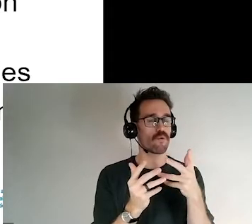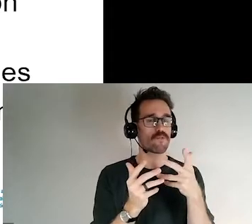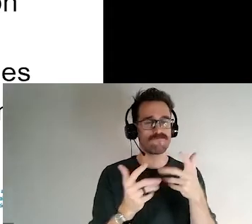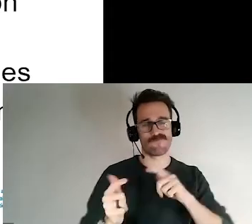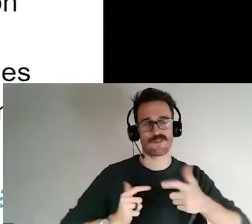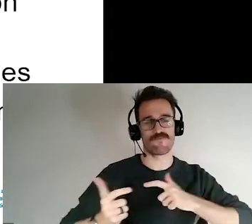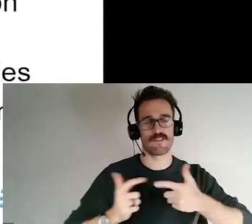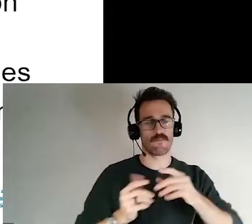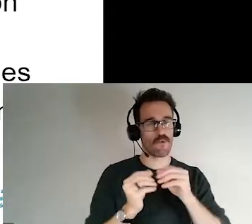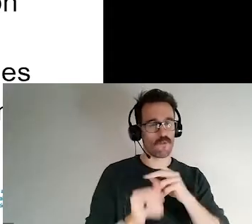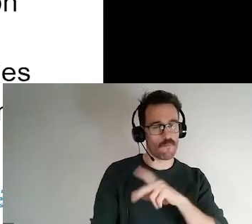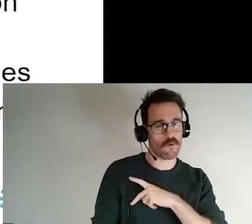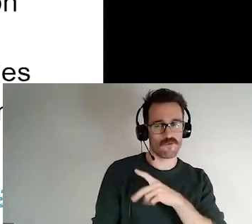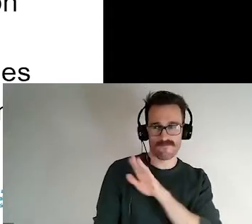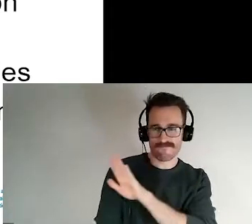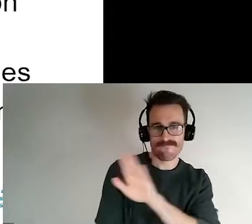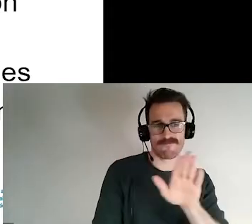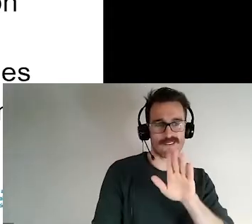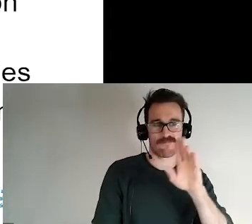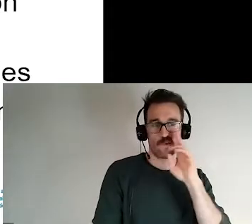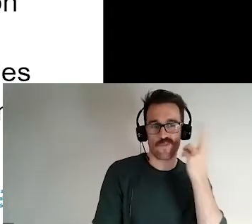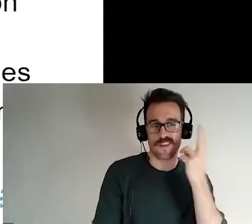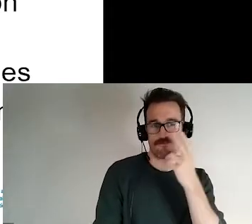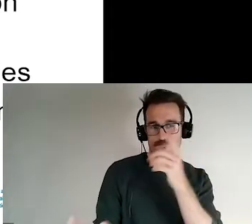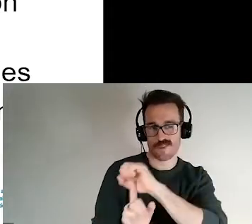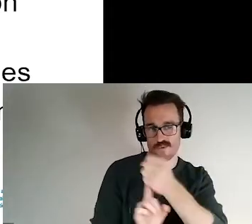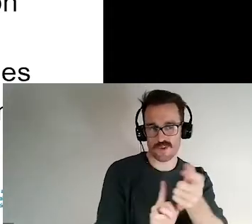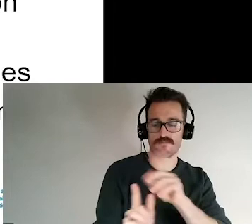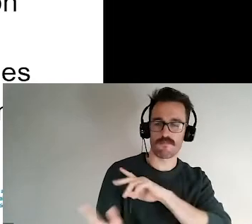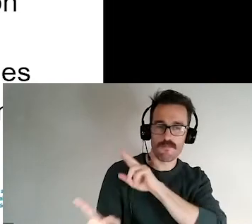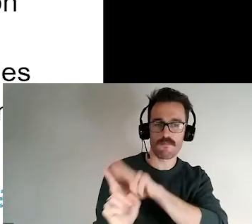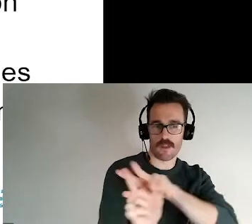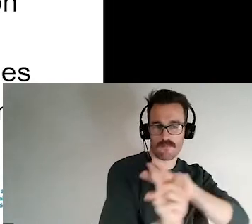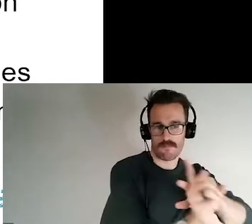to an individual's own situation, and of course we need them to be evidence-based. We will not